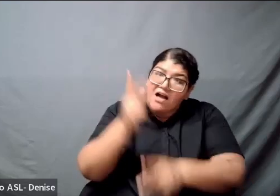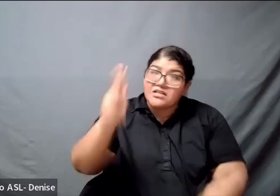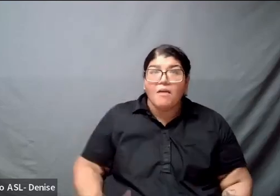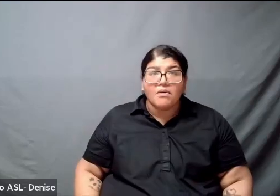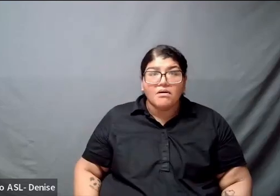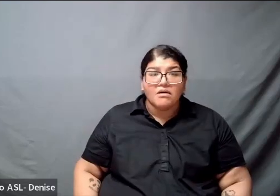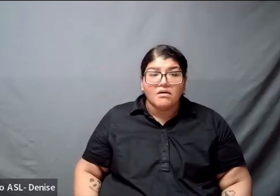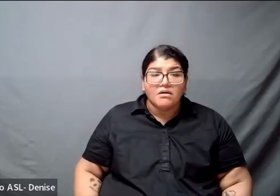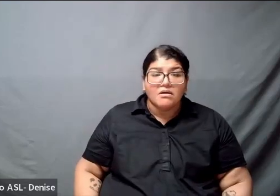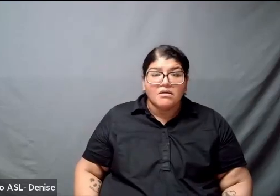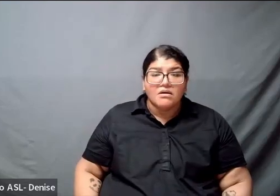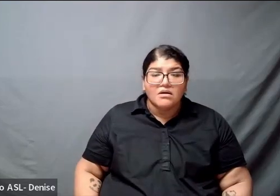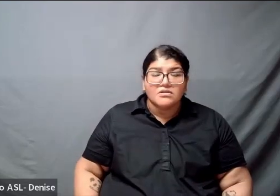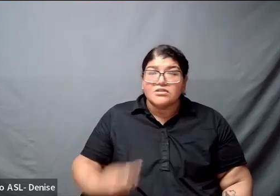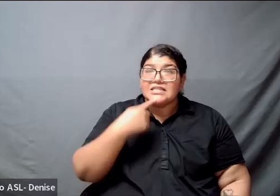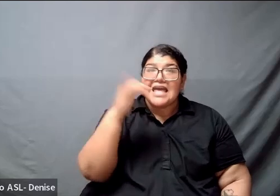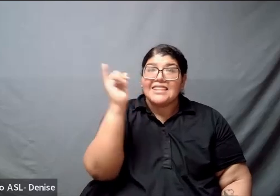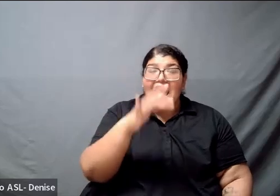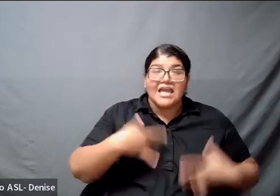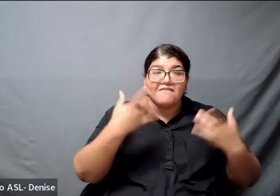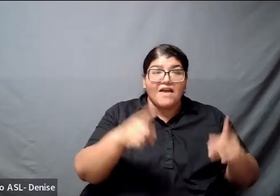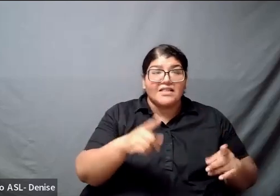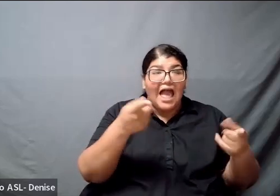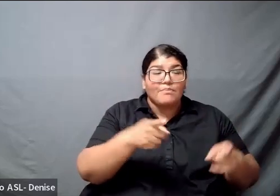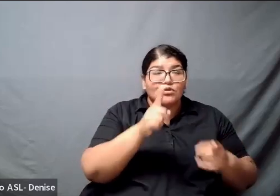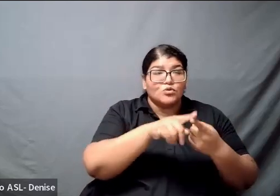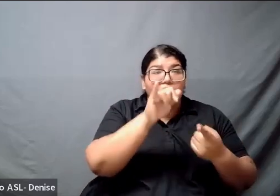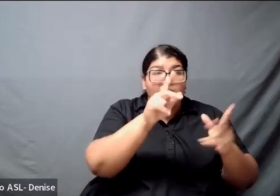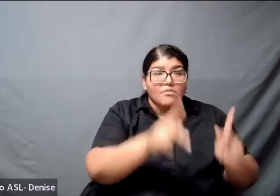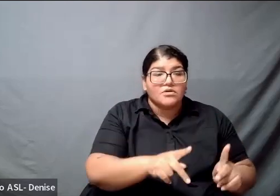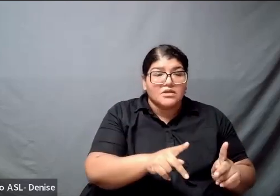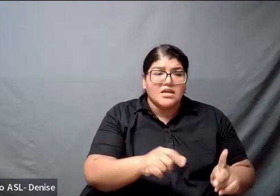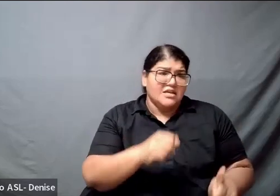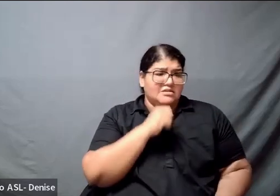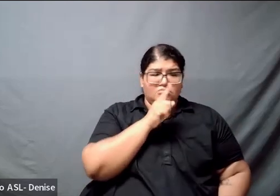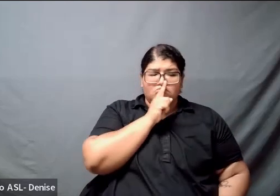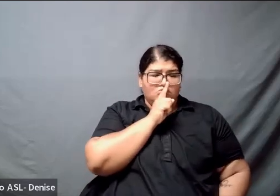And to say that that event that happened to that person is something not to talk about is fucked up.